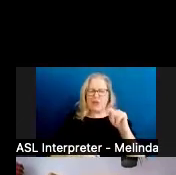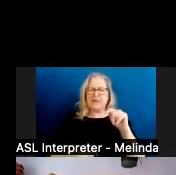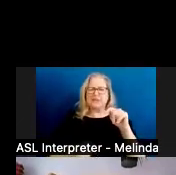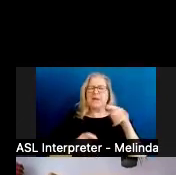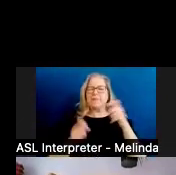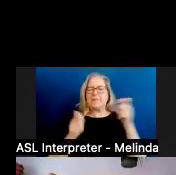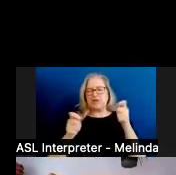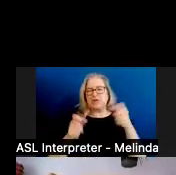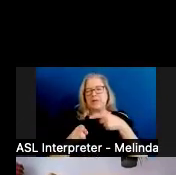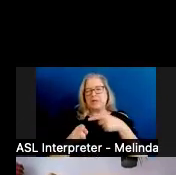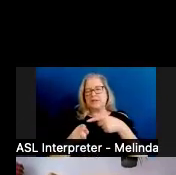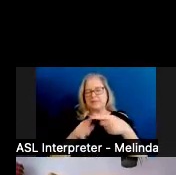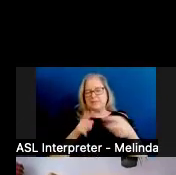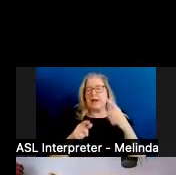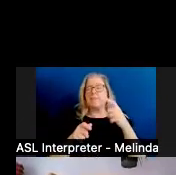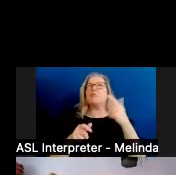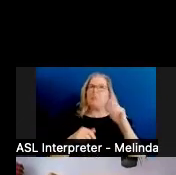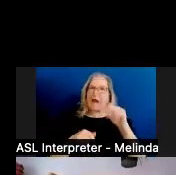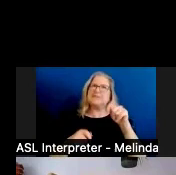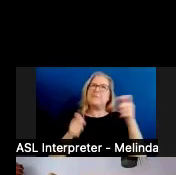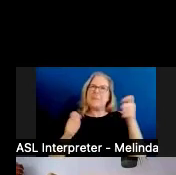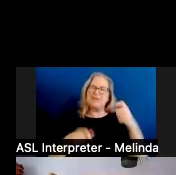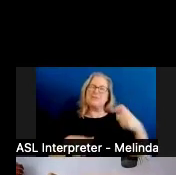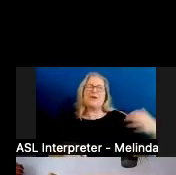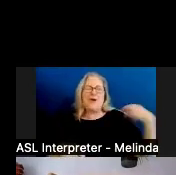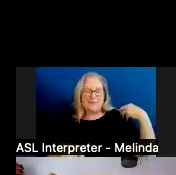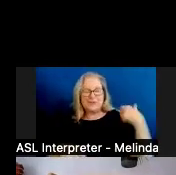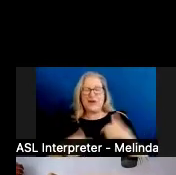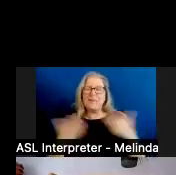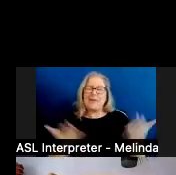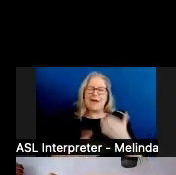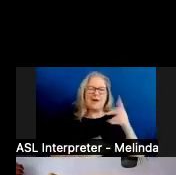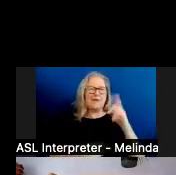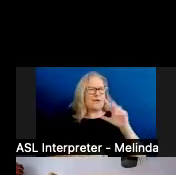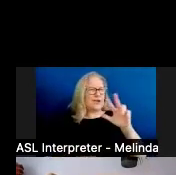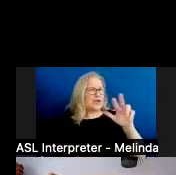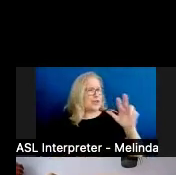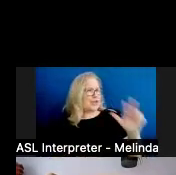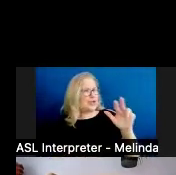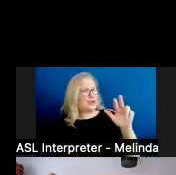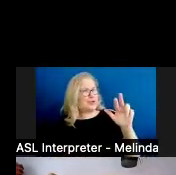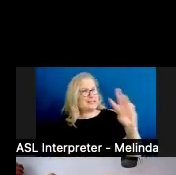I have been with NCI for 36 years now, I believe.